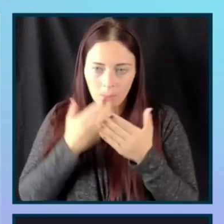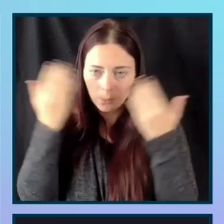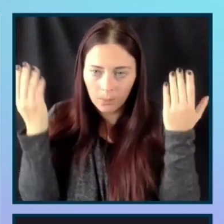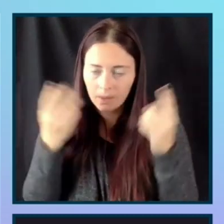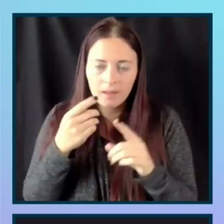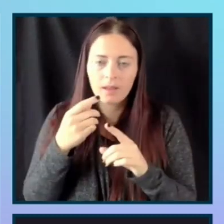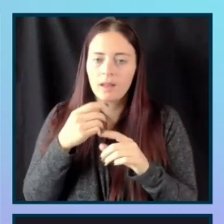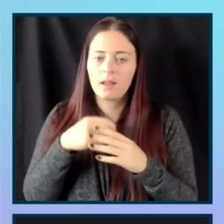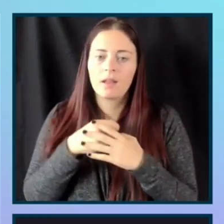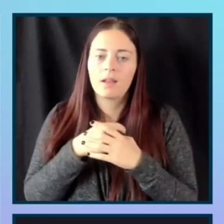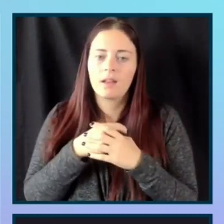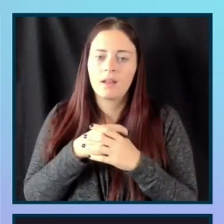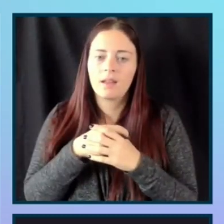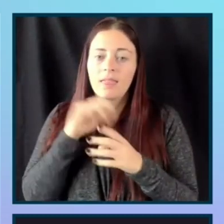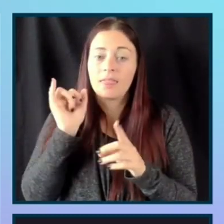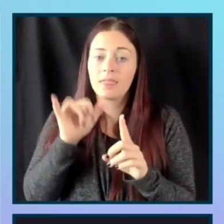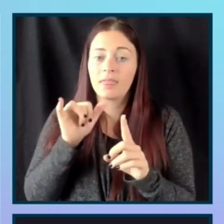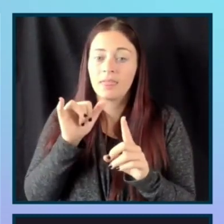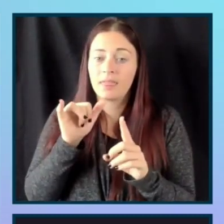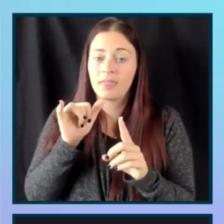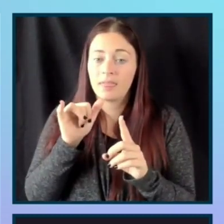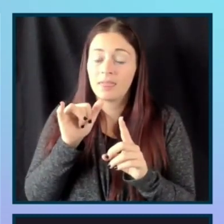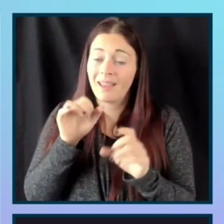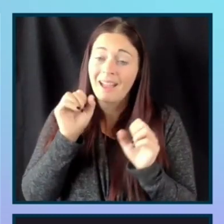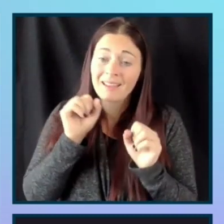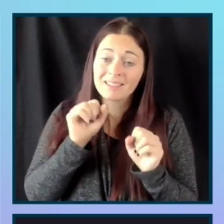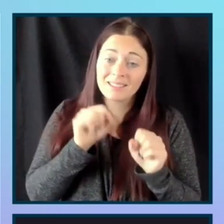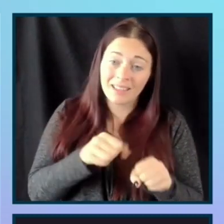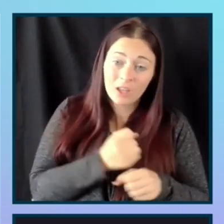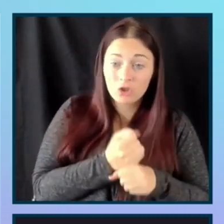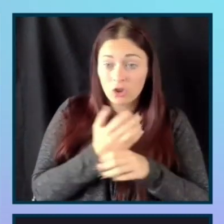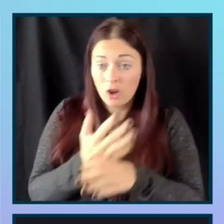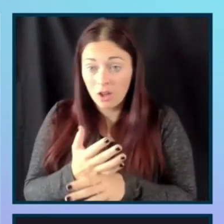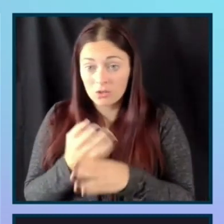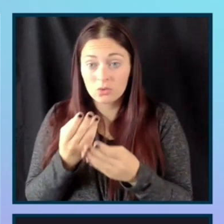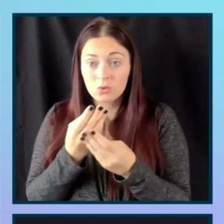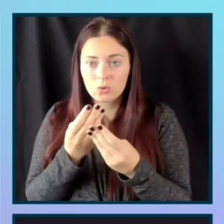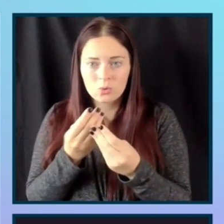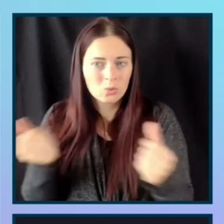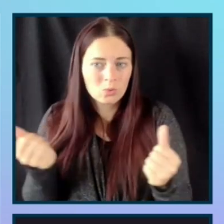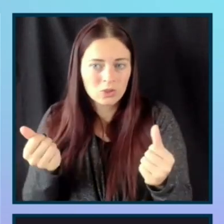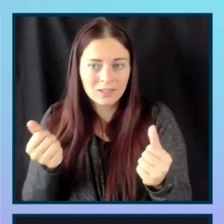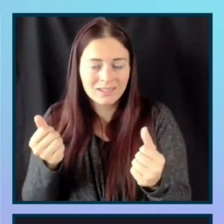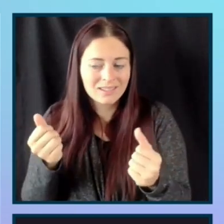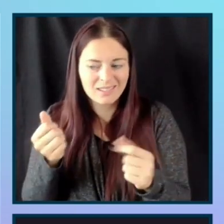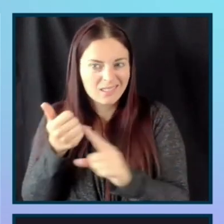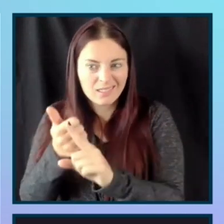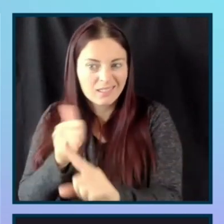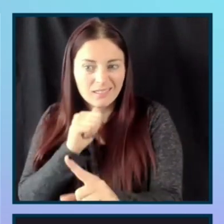Injecting markup itself can lead to inaccessible solutions. We would never try and do this,